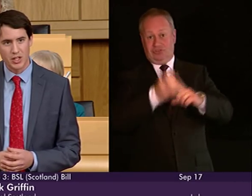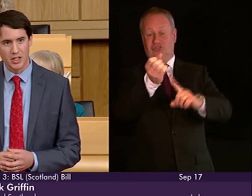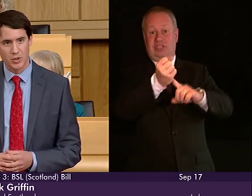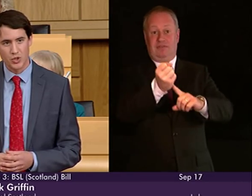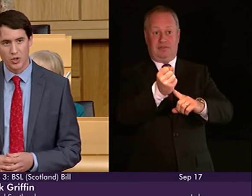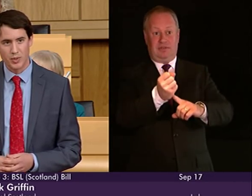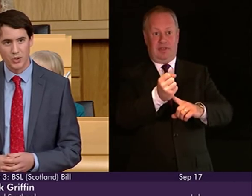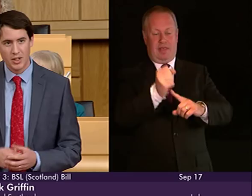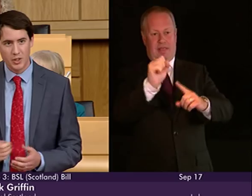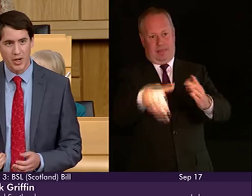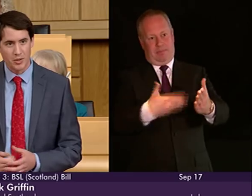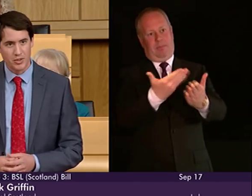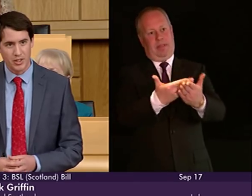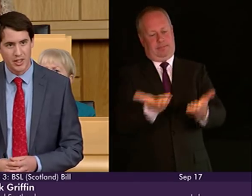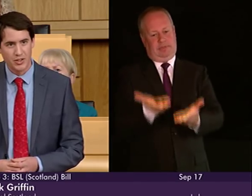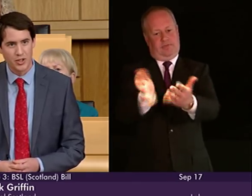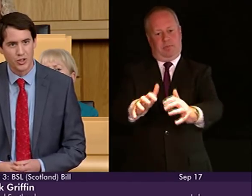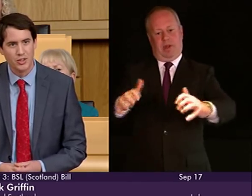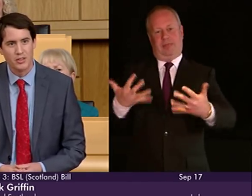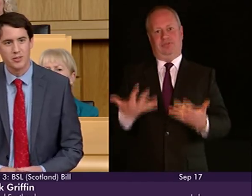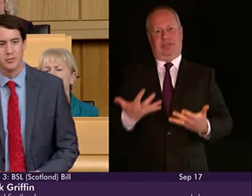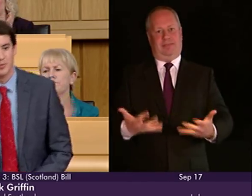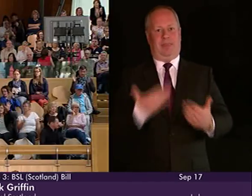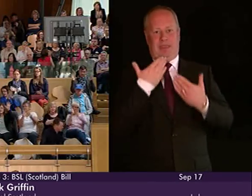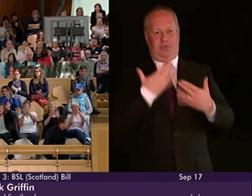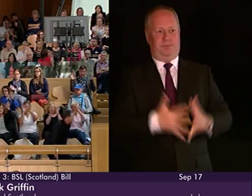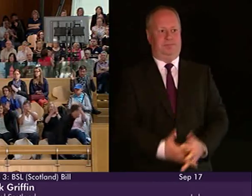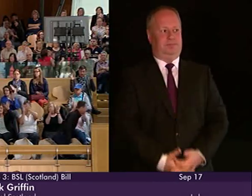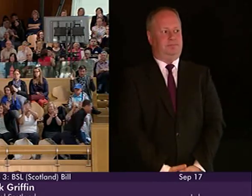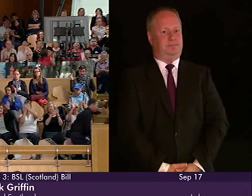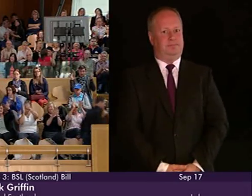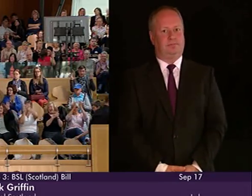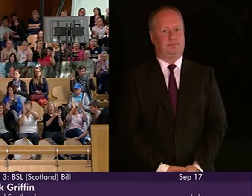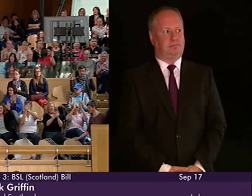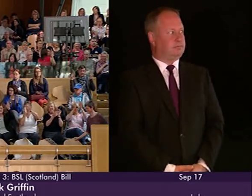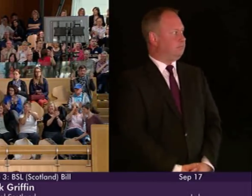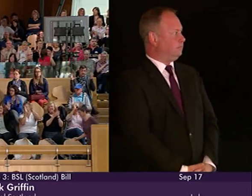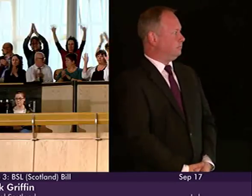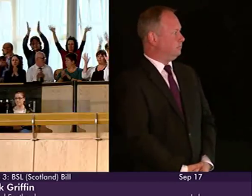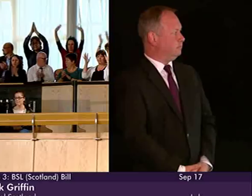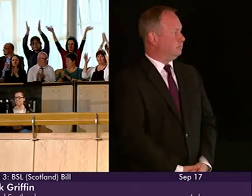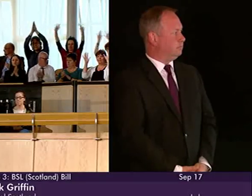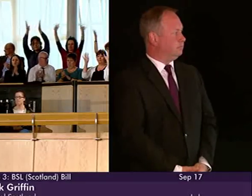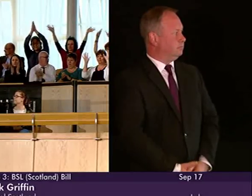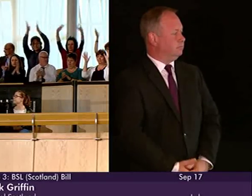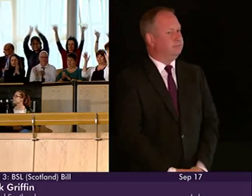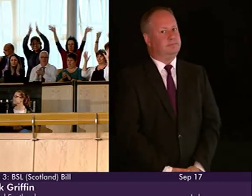British Sign Language (Scotland) Bill to Parliament.